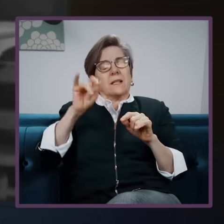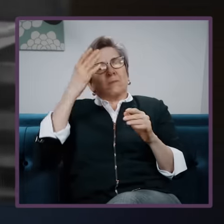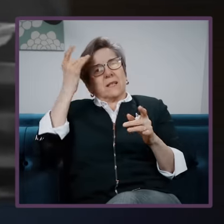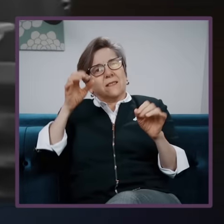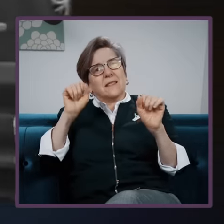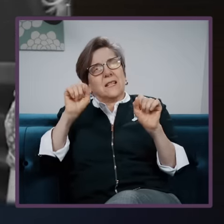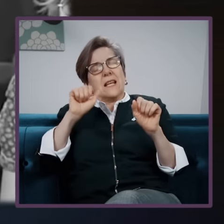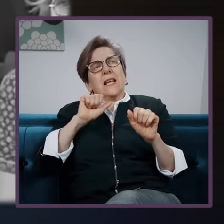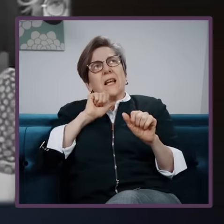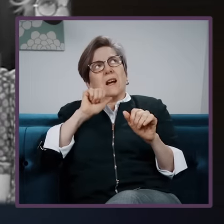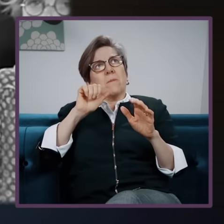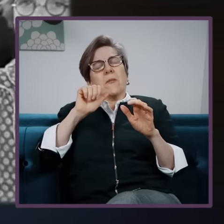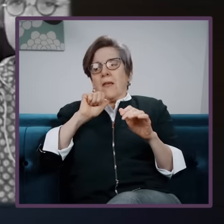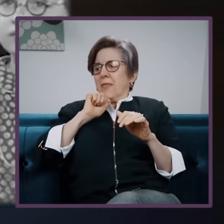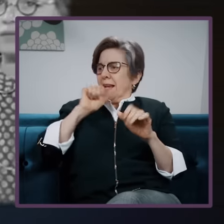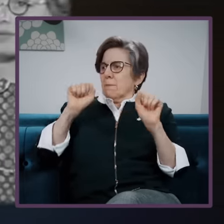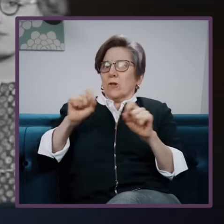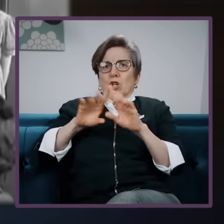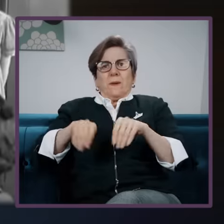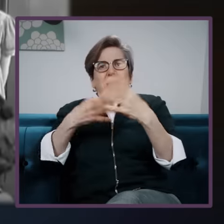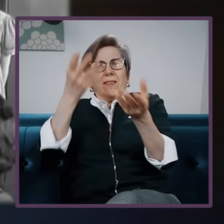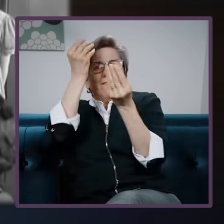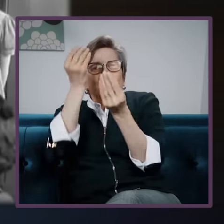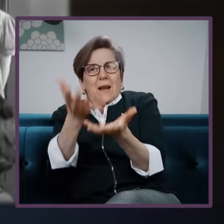but rather it's more about the fact that they've not been able to have access